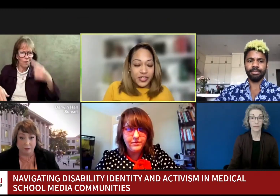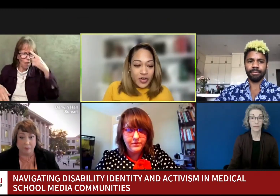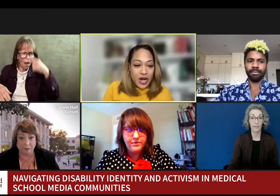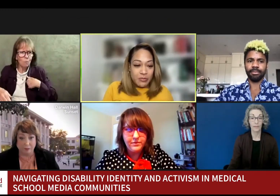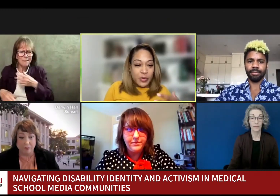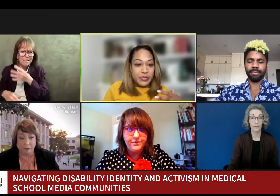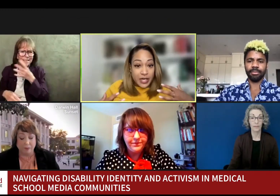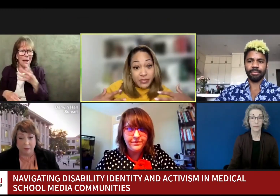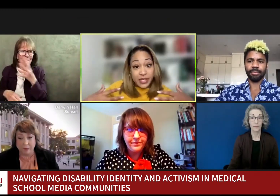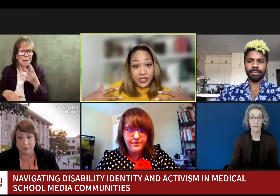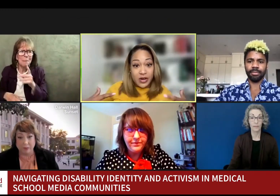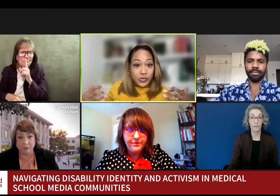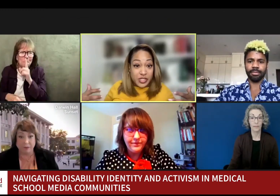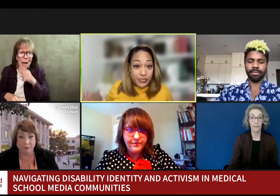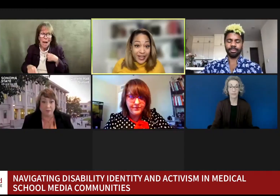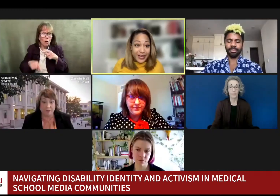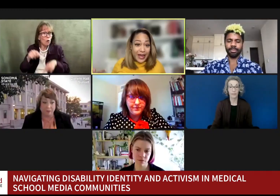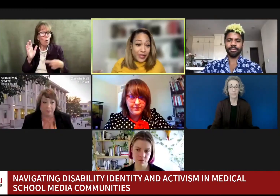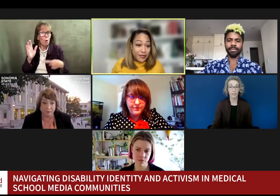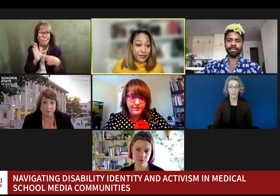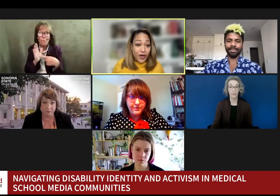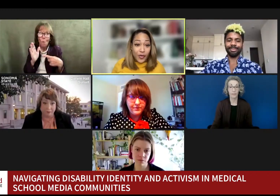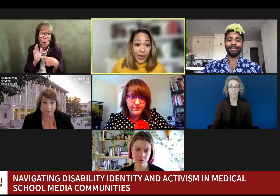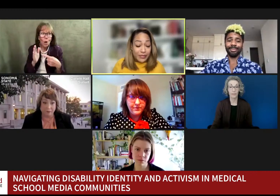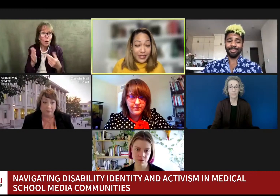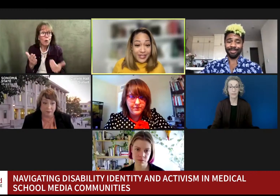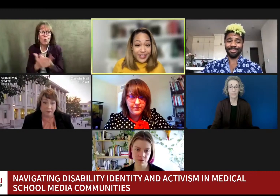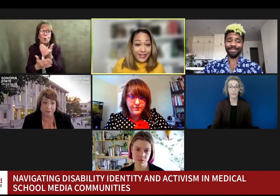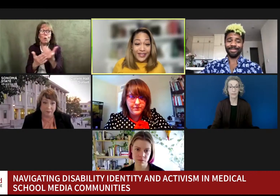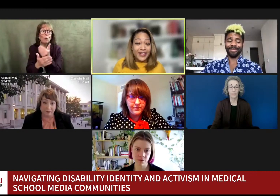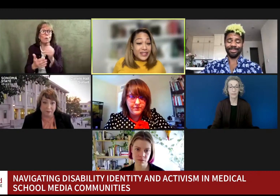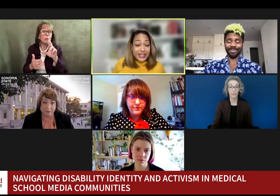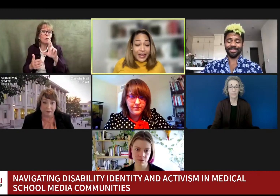because my scrubs are just big and how they fall while I'm sitting.